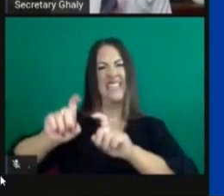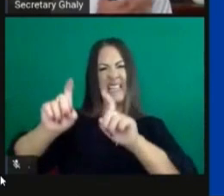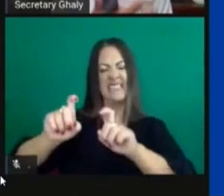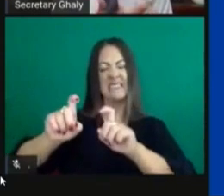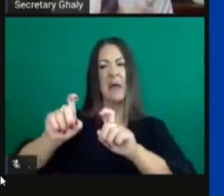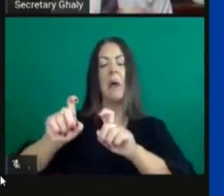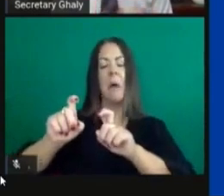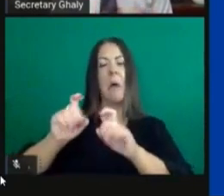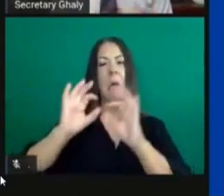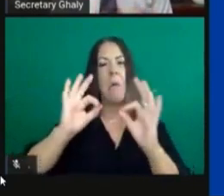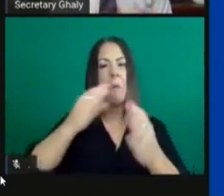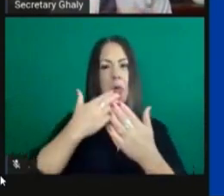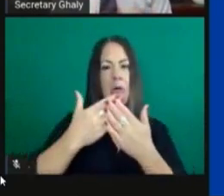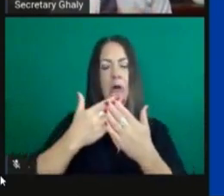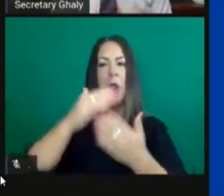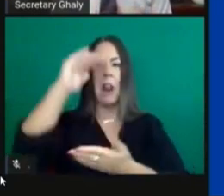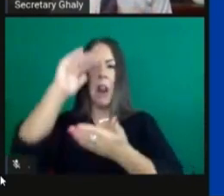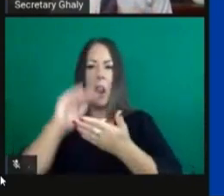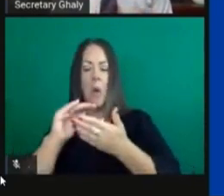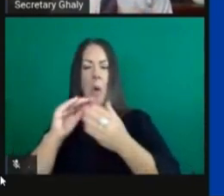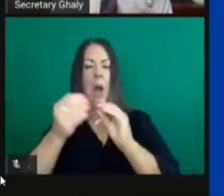SO SOME THAT ARE JUST NOW